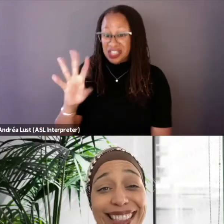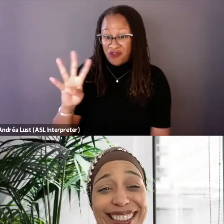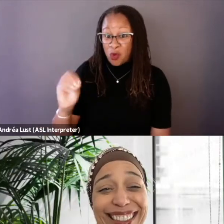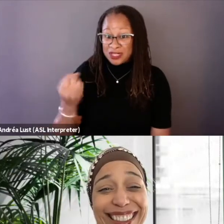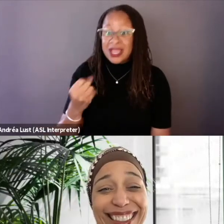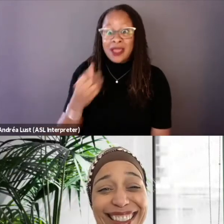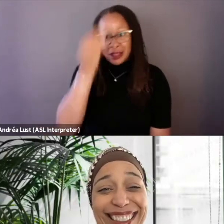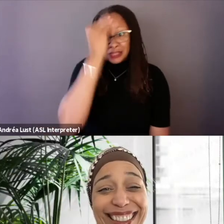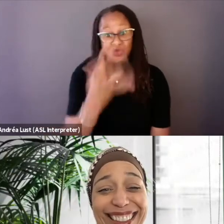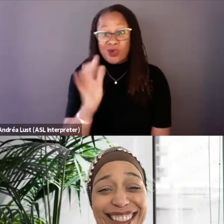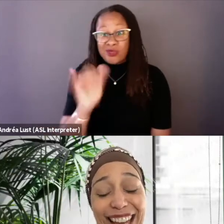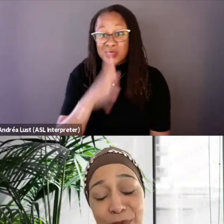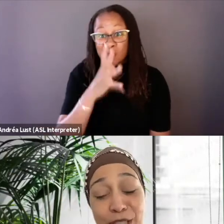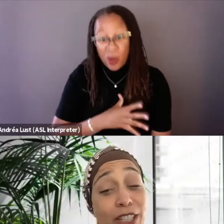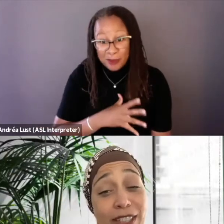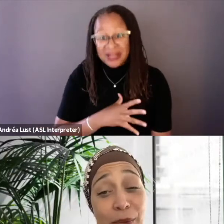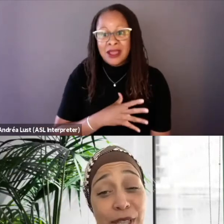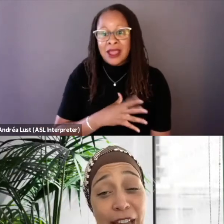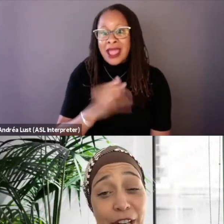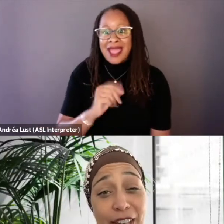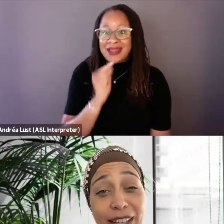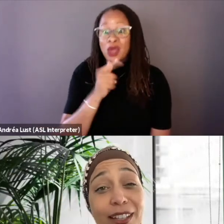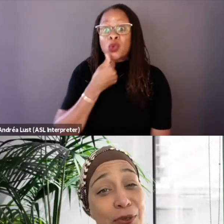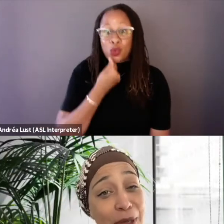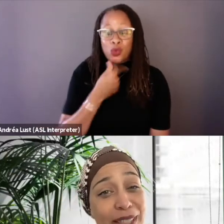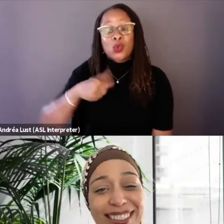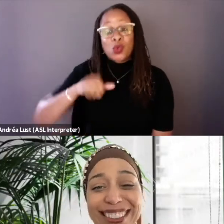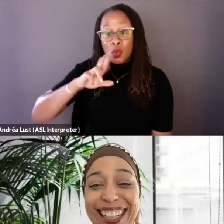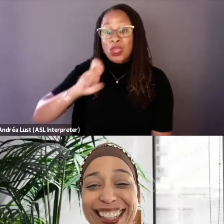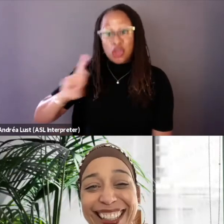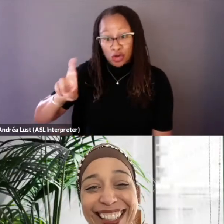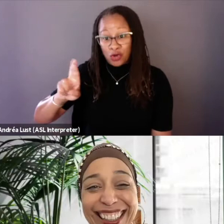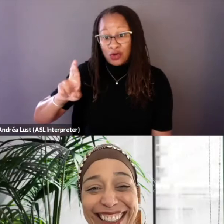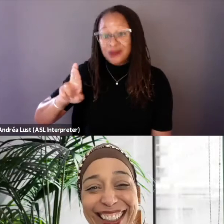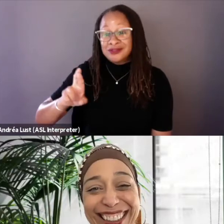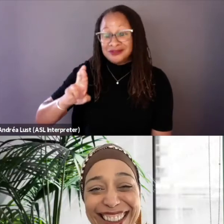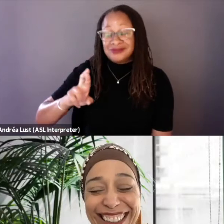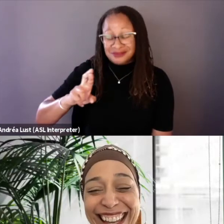Exactly. And a queer woman. Just to double down on that, a woman. (Eric, Larry and Jana laugh)